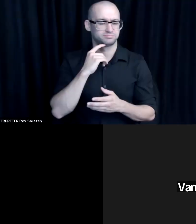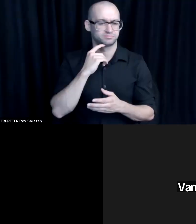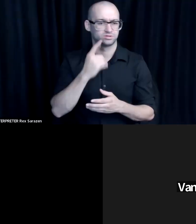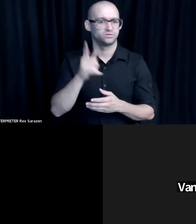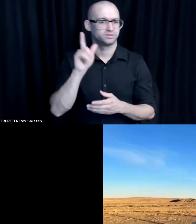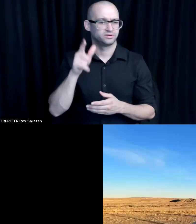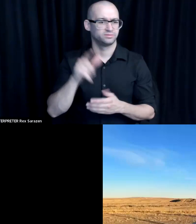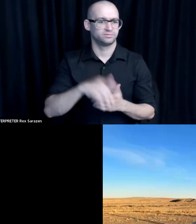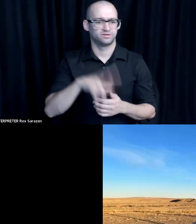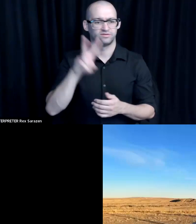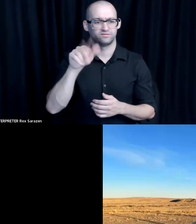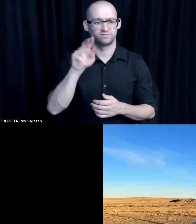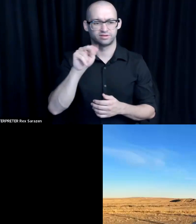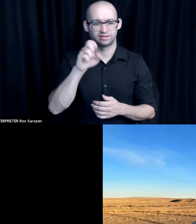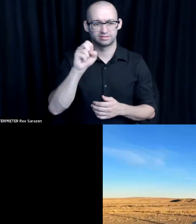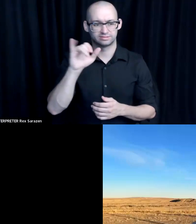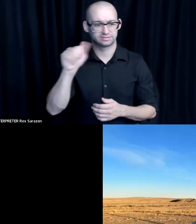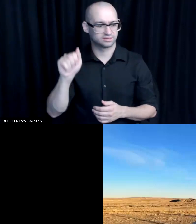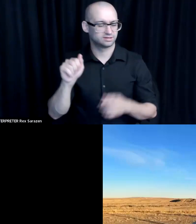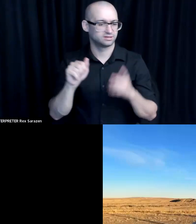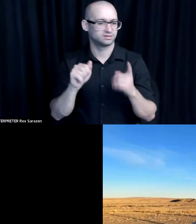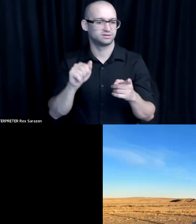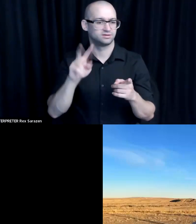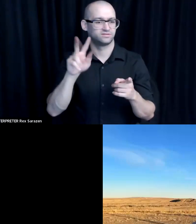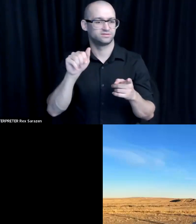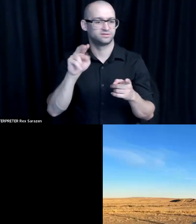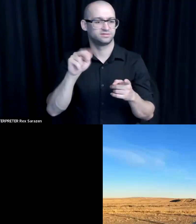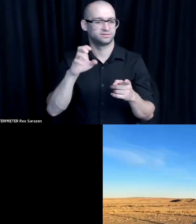you have an answer to that from the NTIA perspective, or?